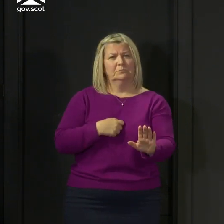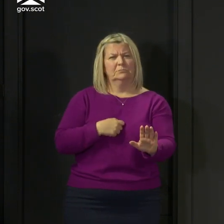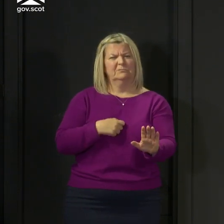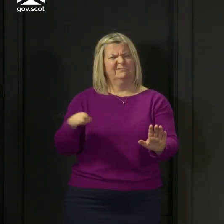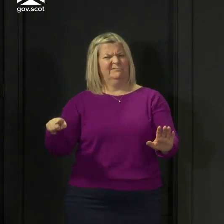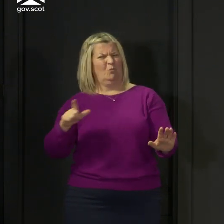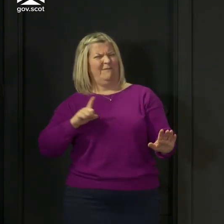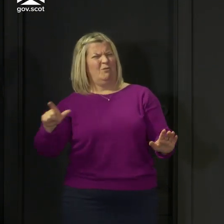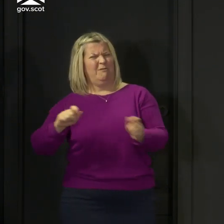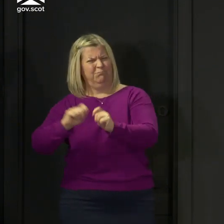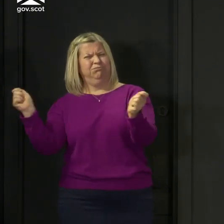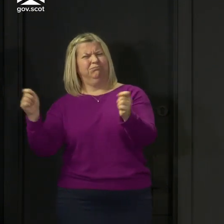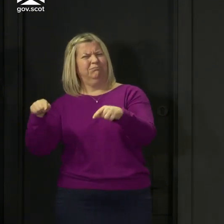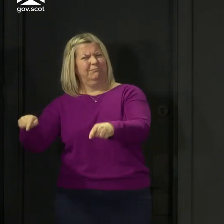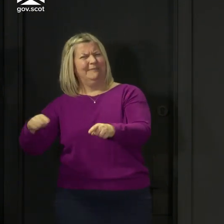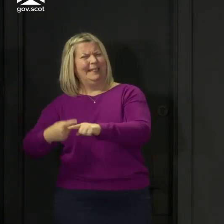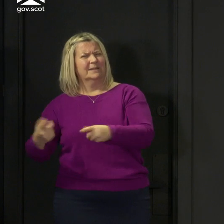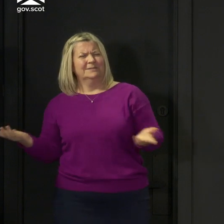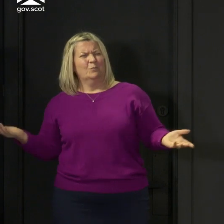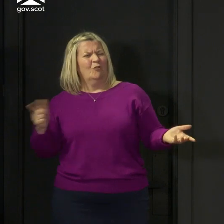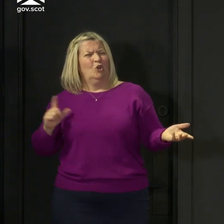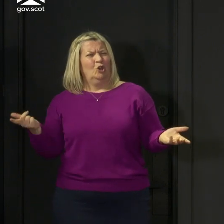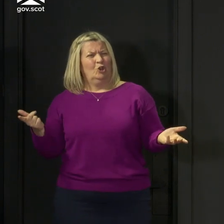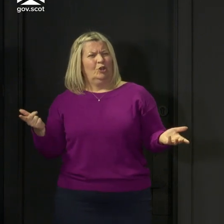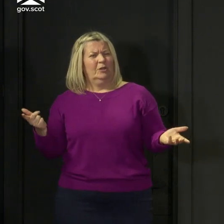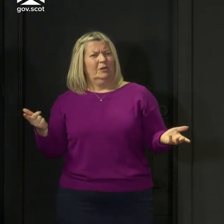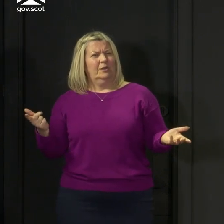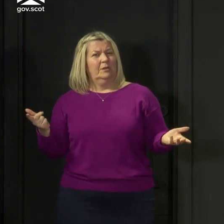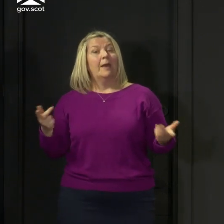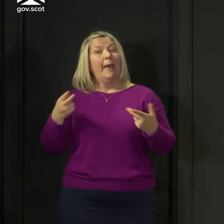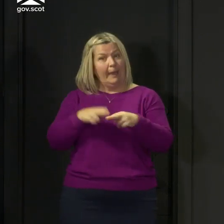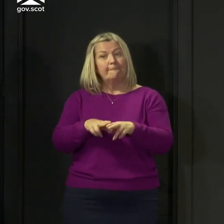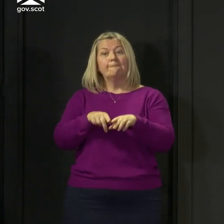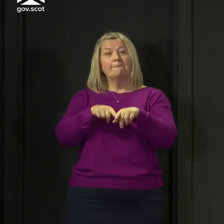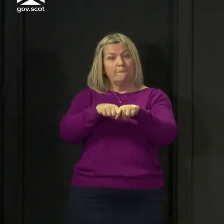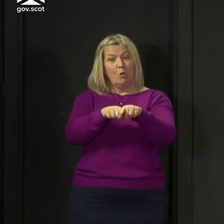to be very clear about this. And if we all do that then there is no inevitability about